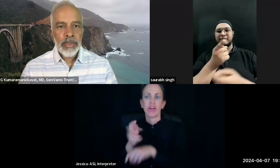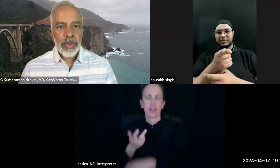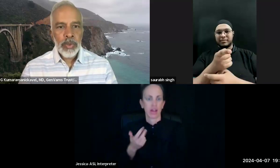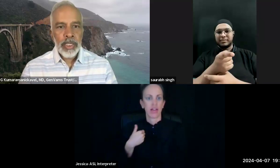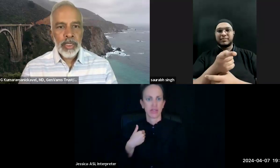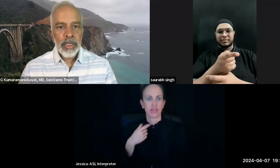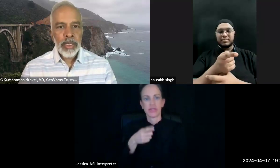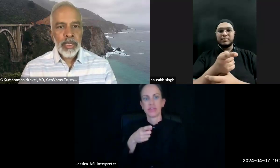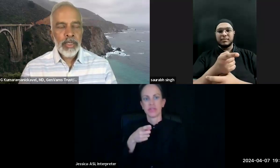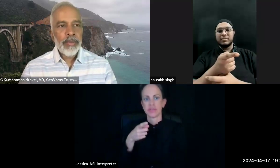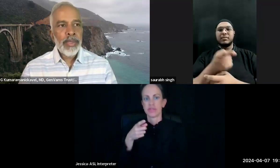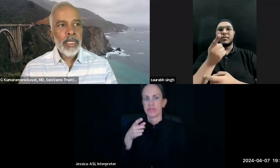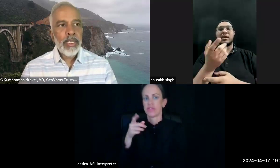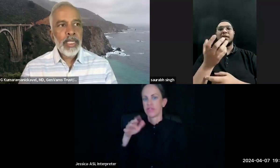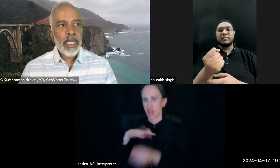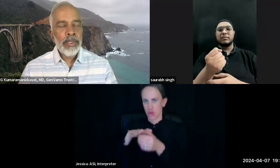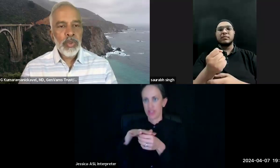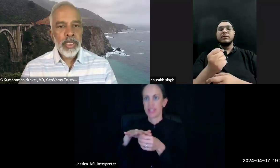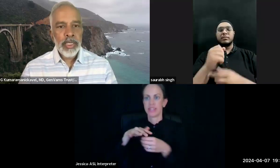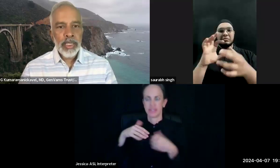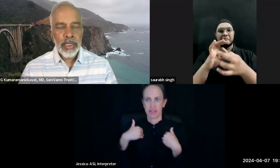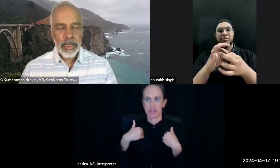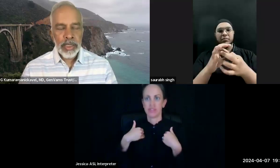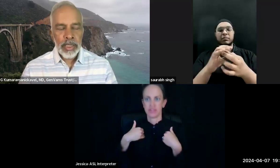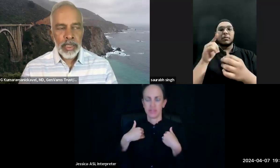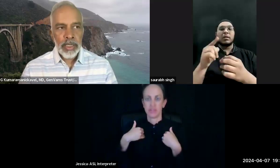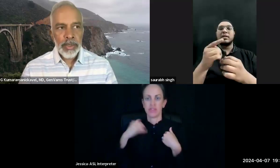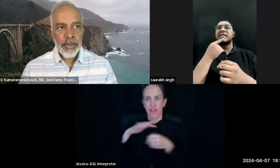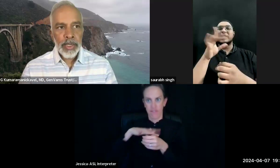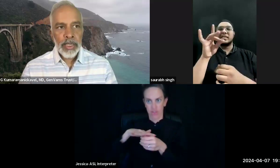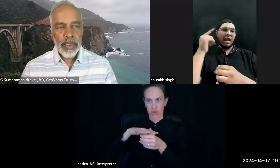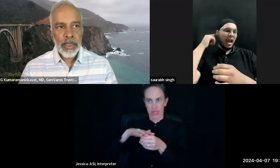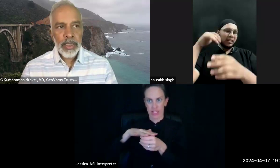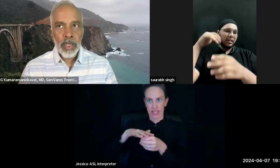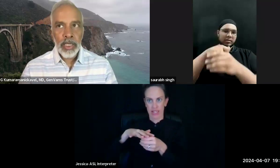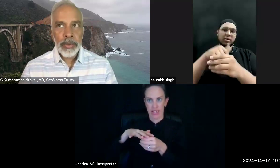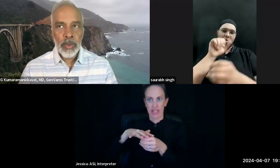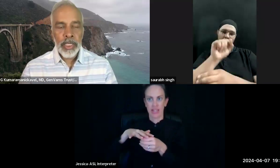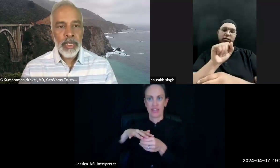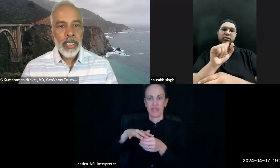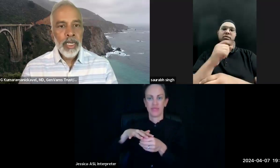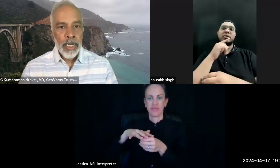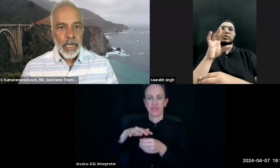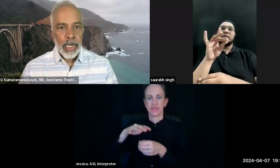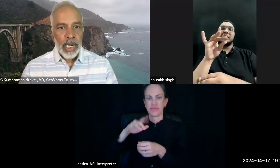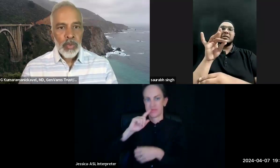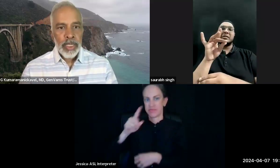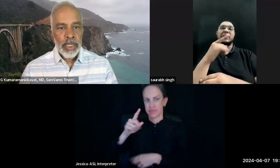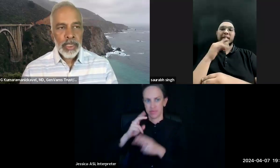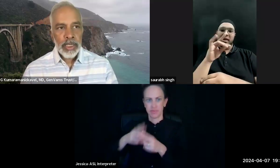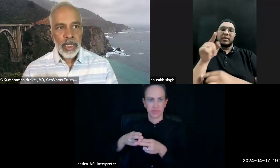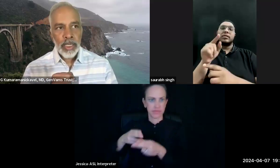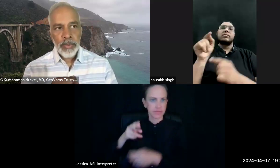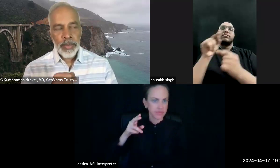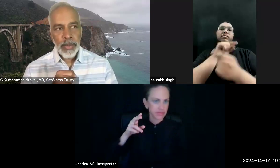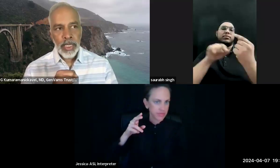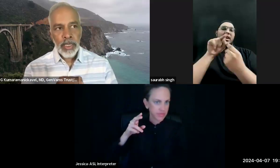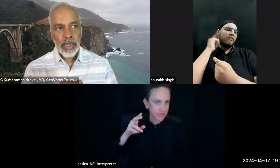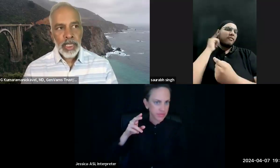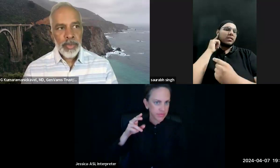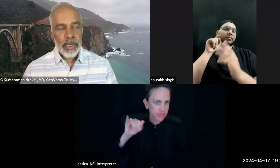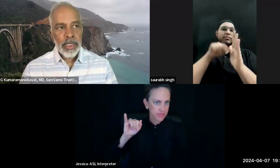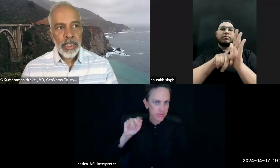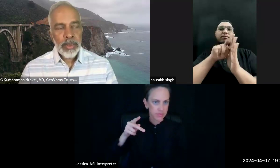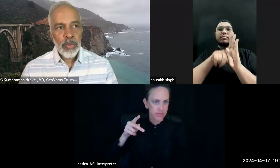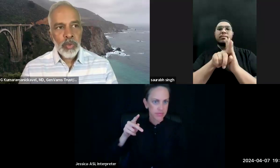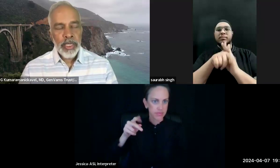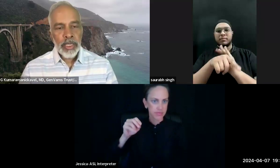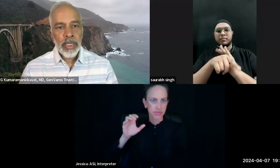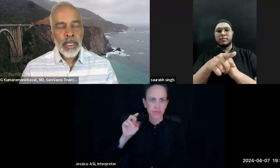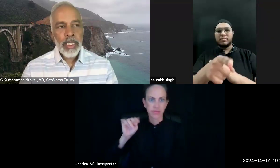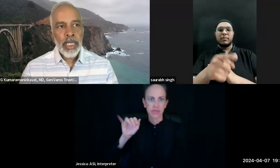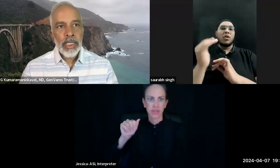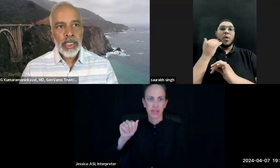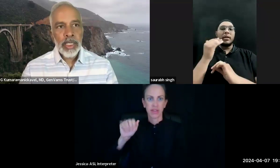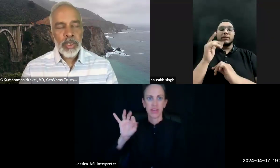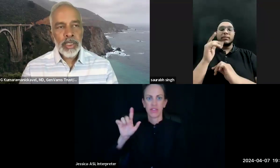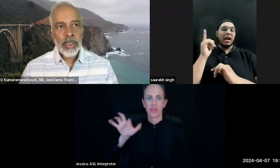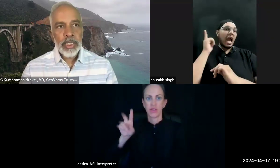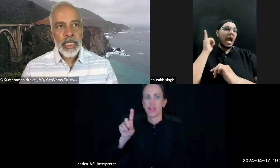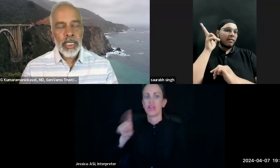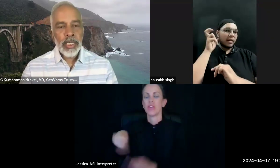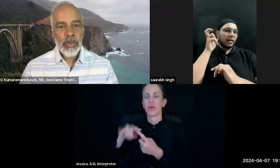a fluid and that fluid is the cochlea fluid. And when this Stapes is moving it starts to create a